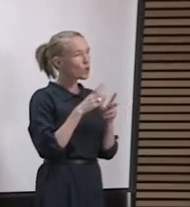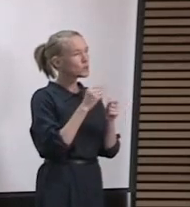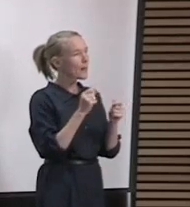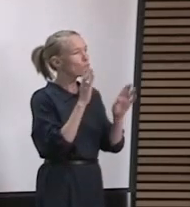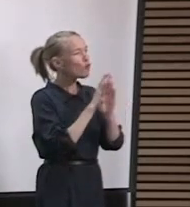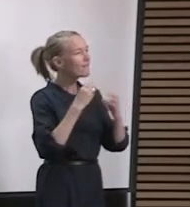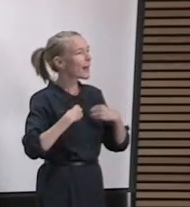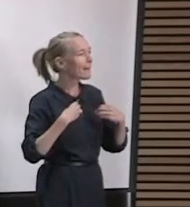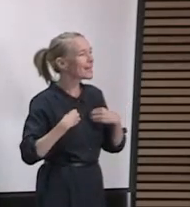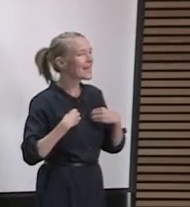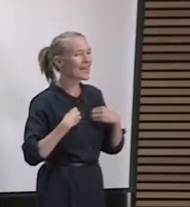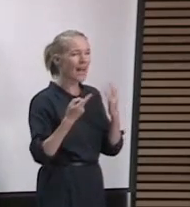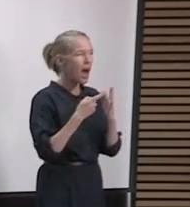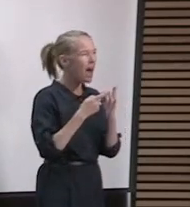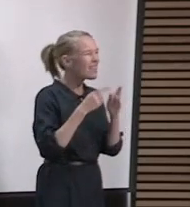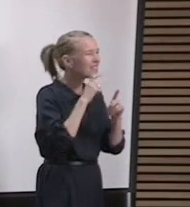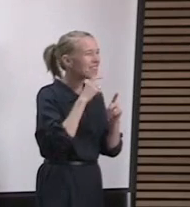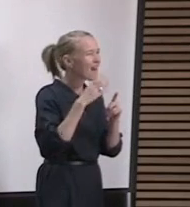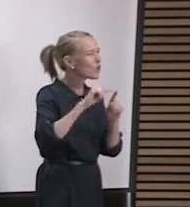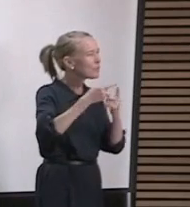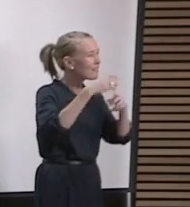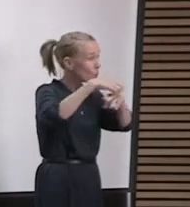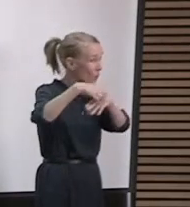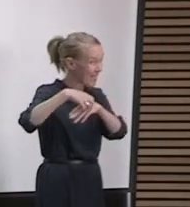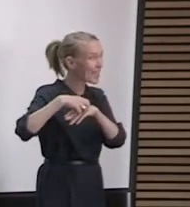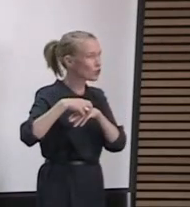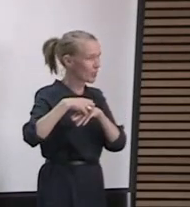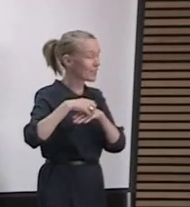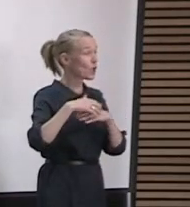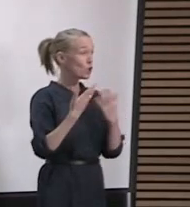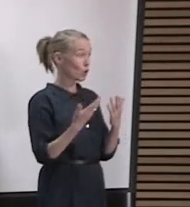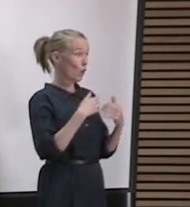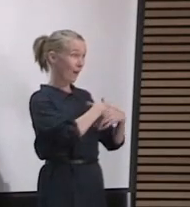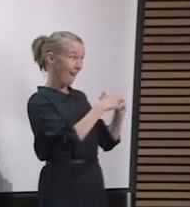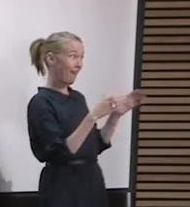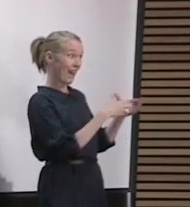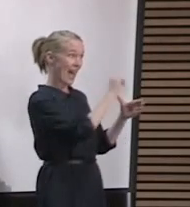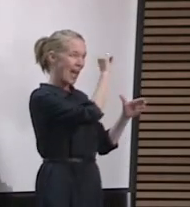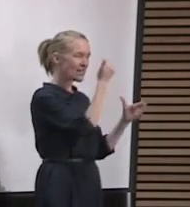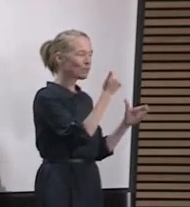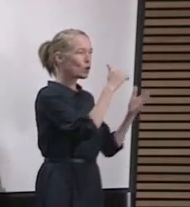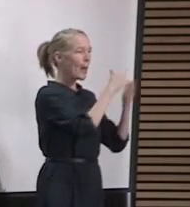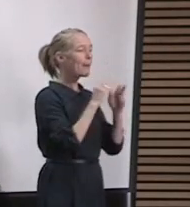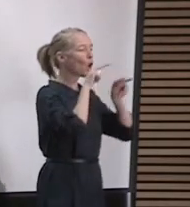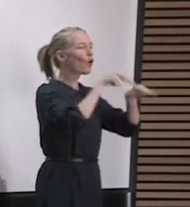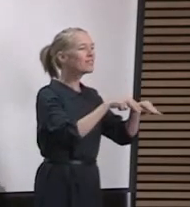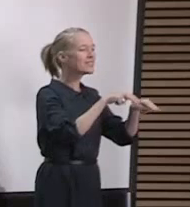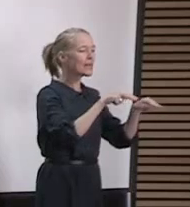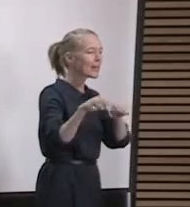involves not just health but a range of private and public sector workforces. I welcome the health workers helping us